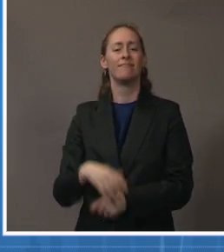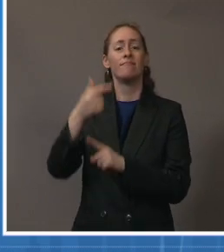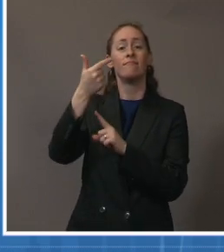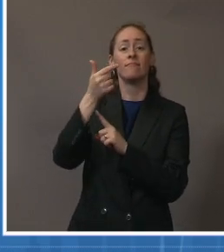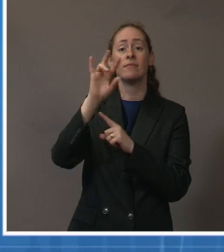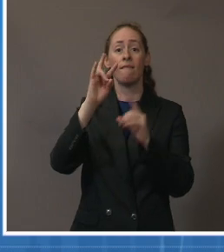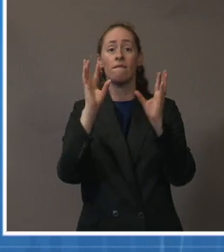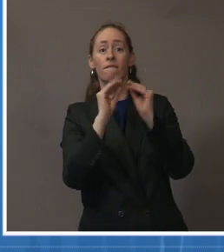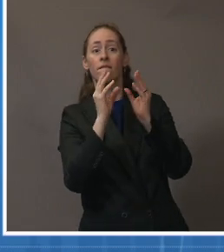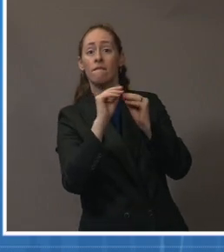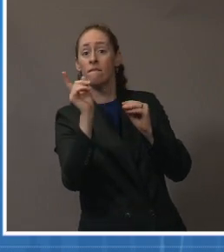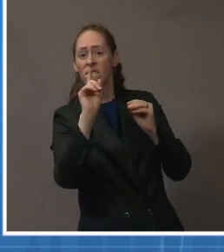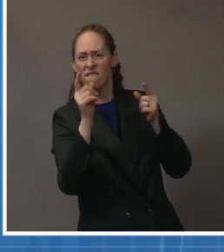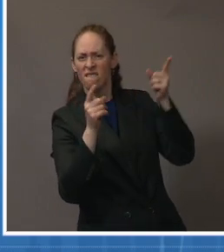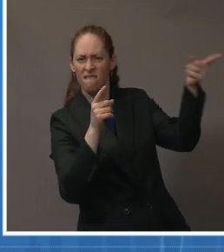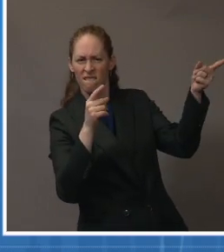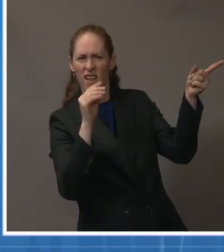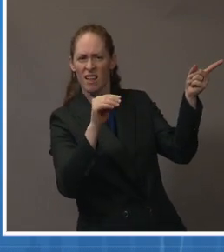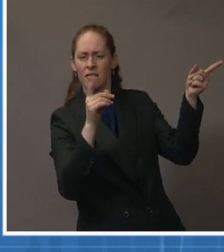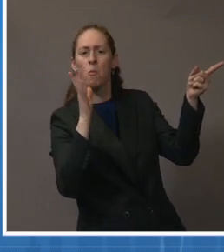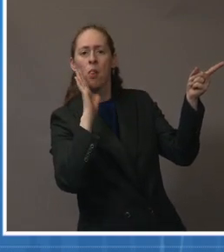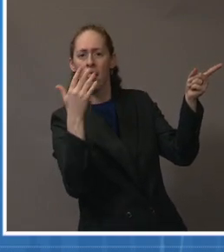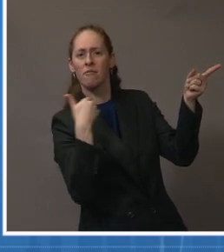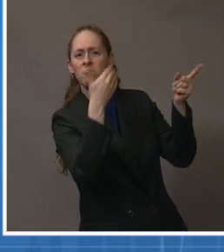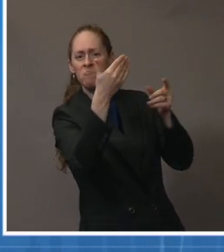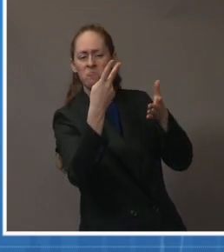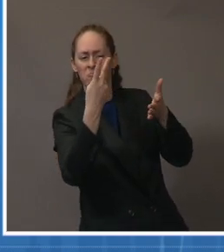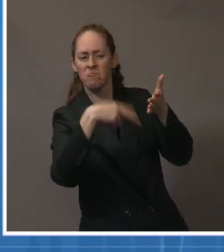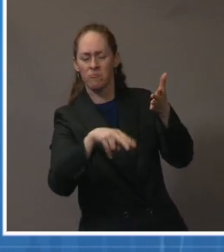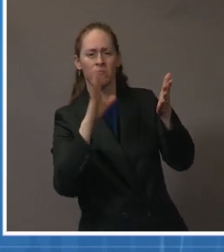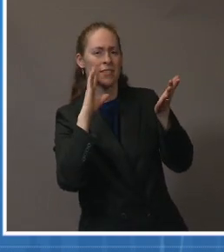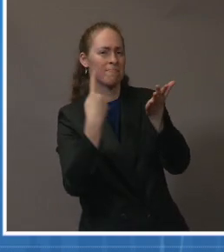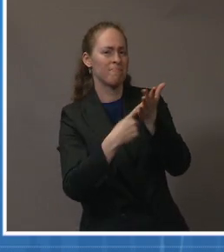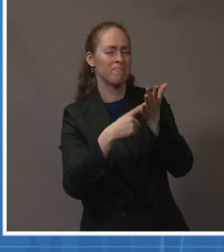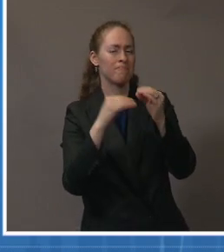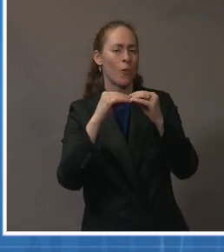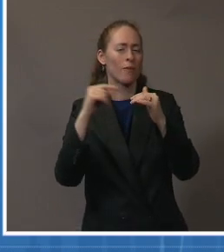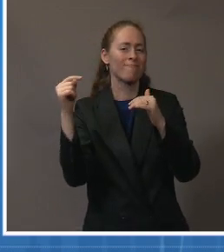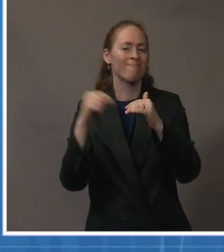We will continue to build on our existing health and health security efforts focused on stopping the spread